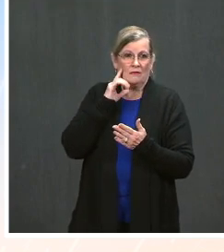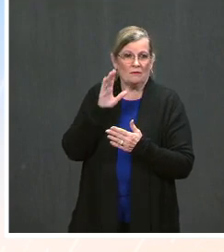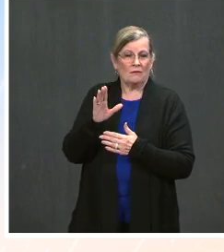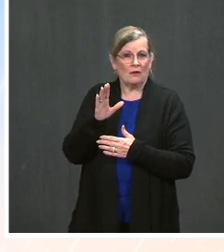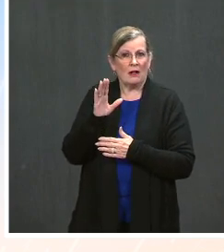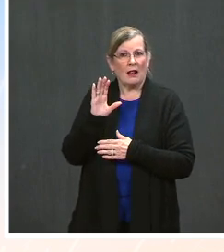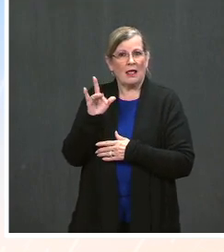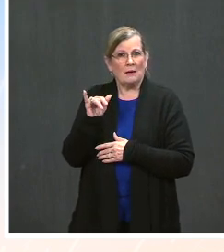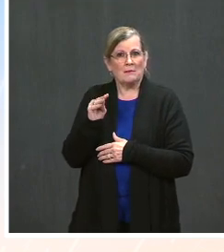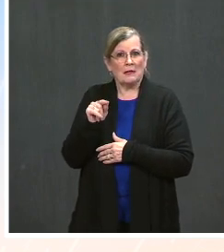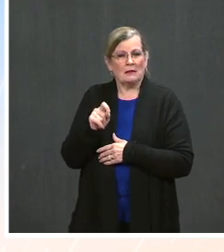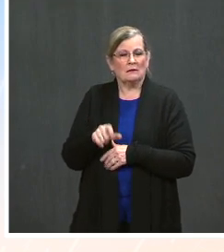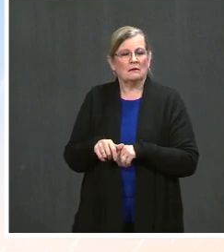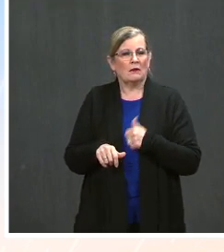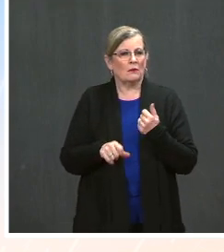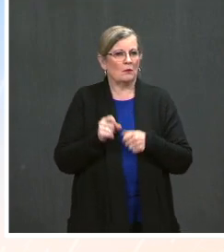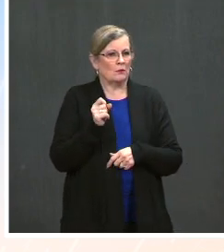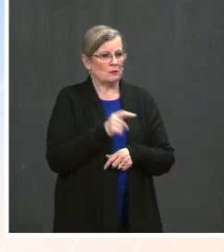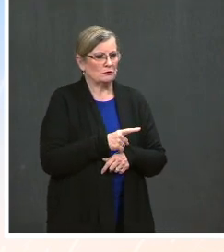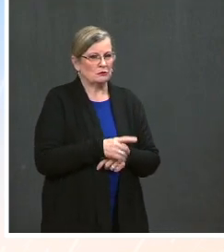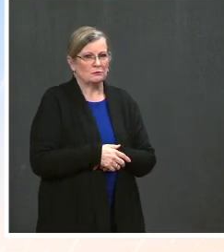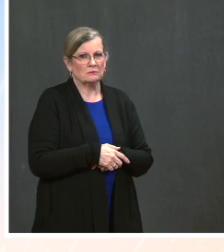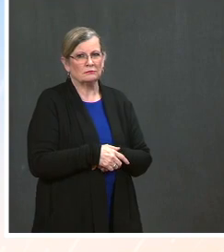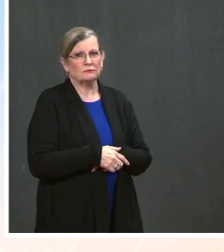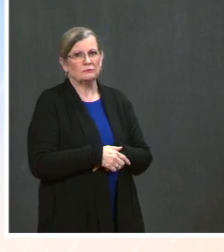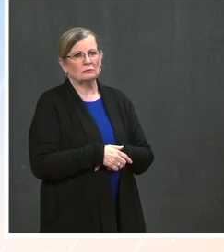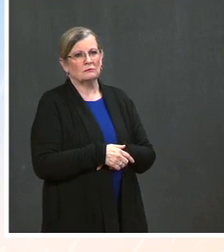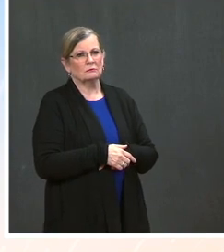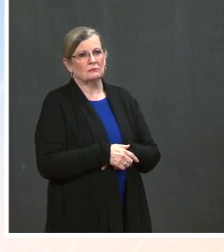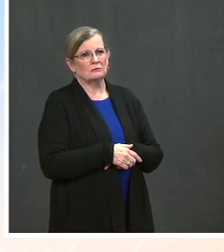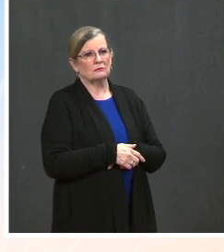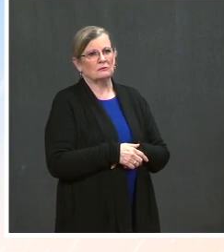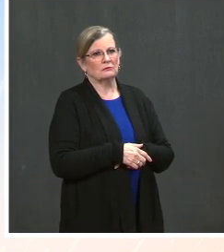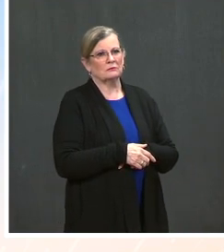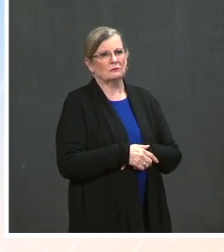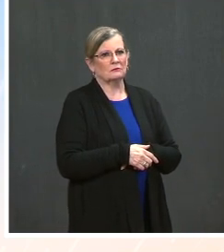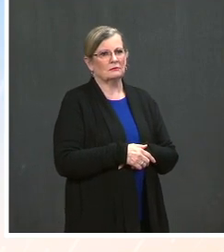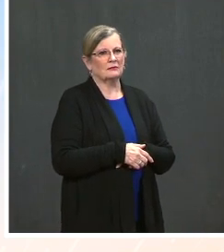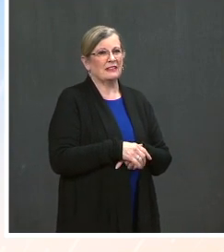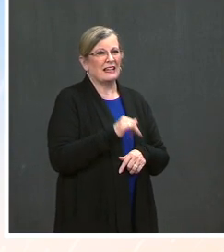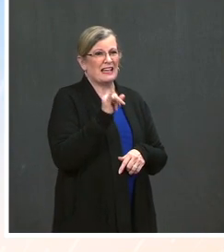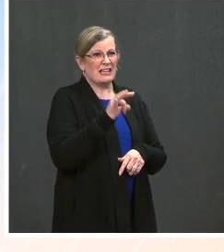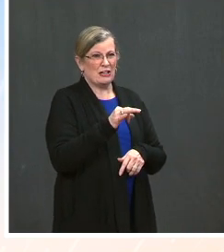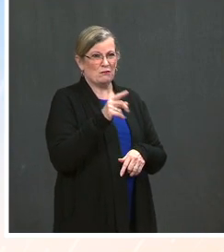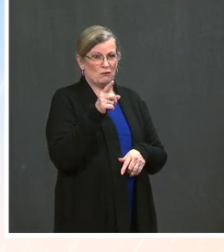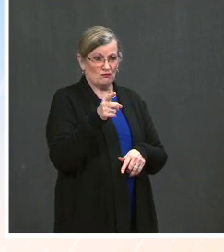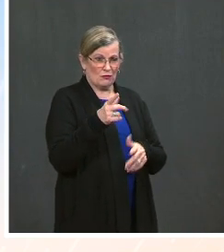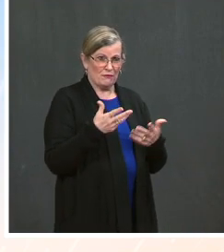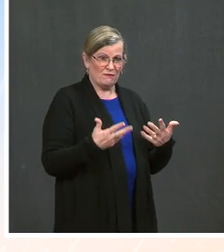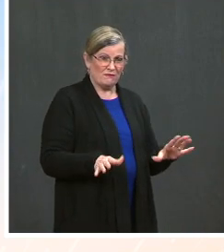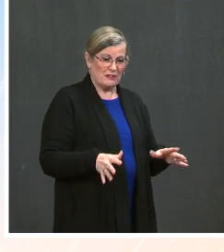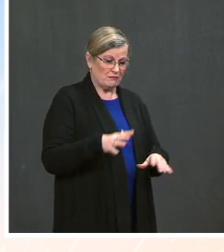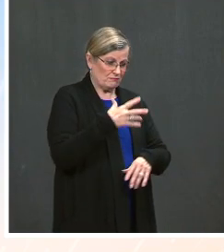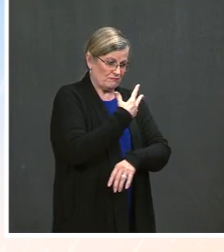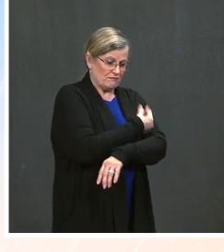The Press: And if you're fully vaccinated, you don't need to have a COVID test if you're traveling abroad. How do you police that? Ms. Psaki: How do we release it?